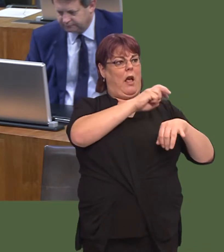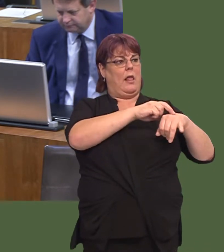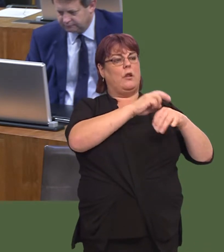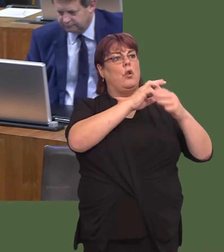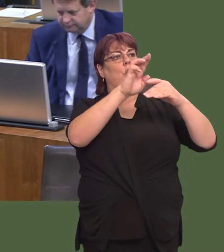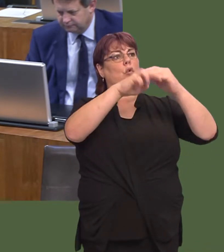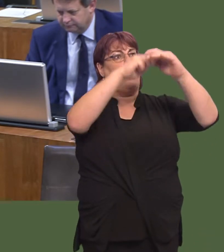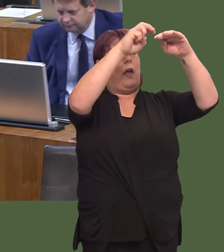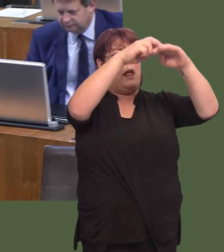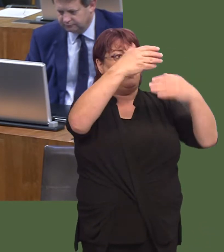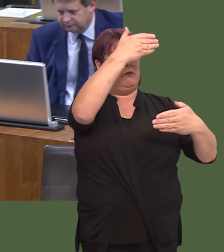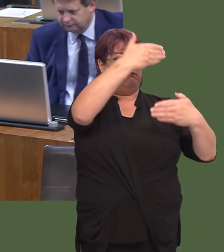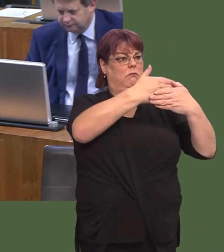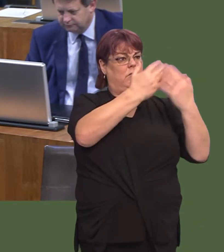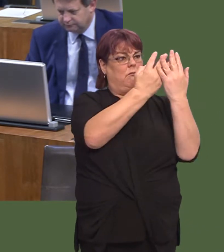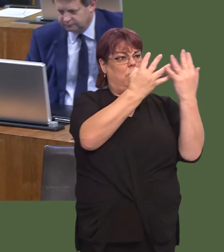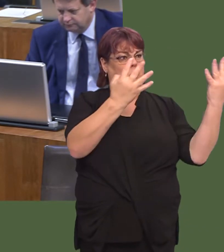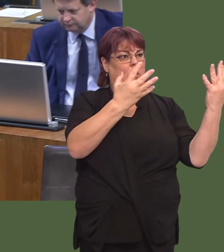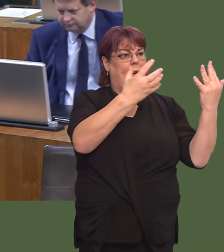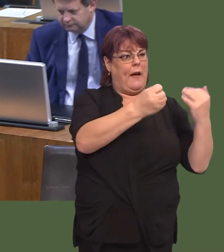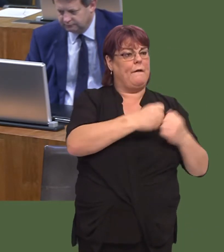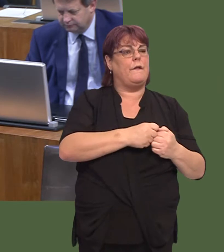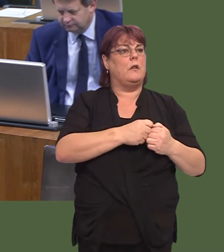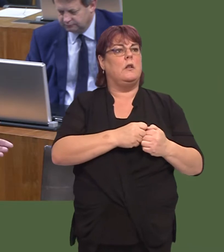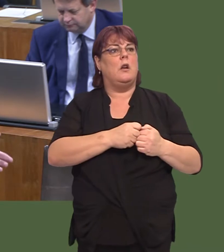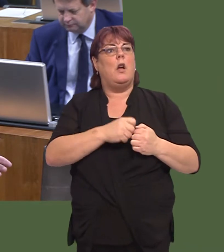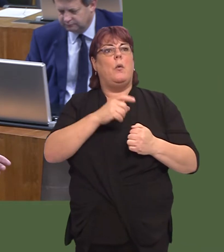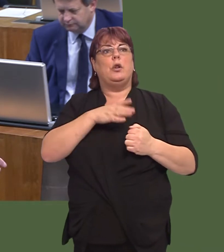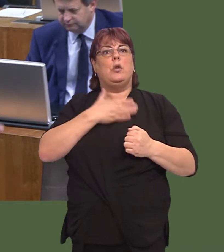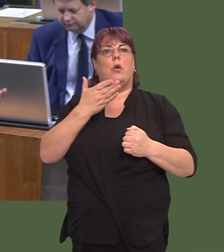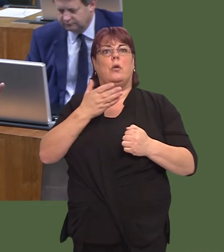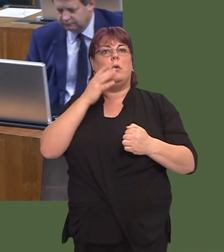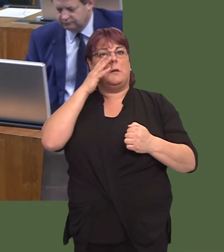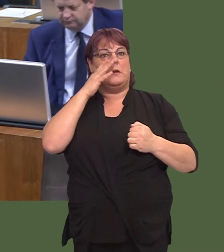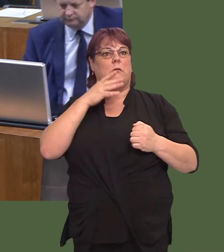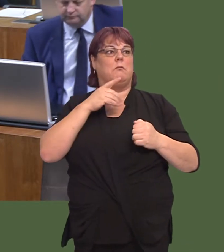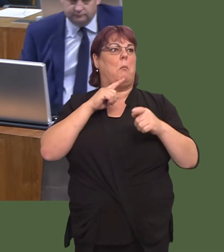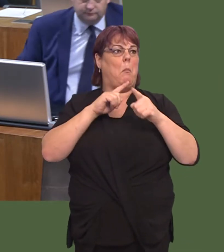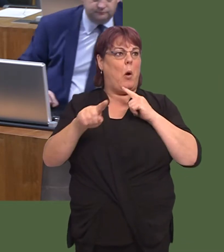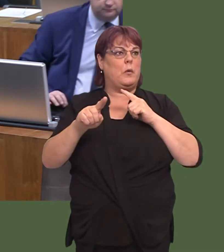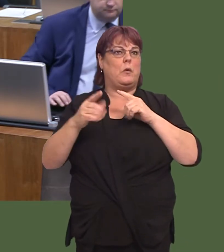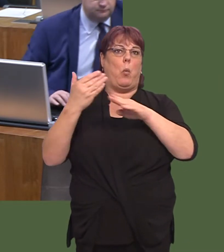If there is any incentive to go through the Scottish ports instead, through Northern Ireland, obviously itís bad and the committee identified thatóitís bad for Wales.